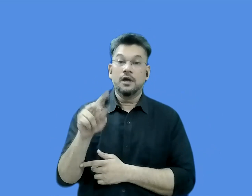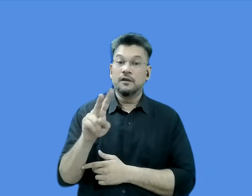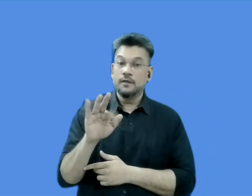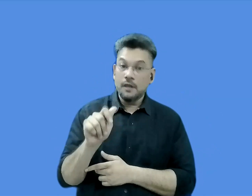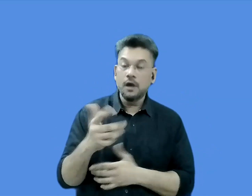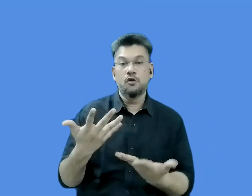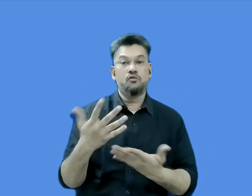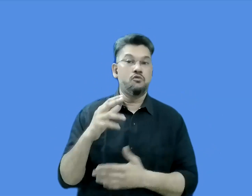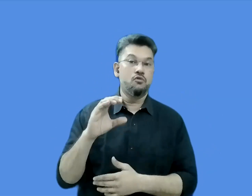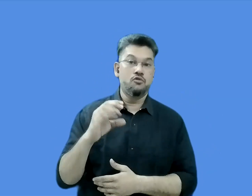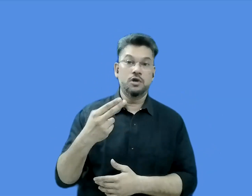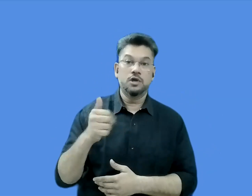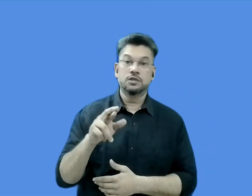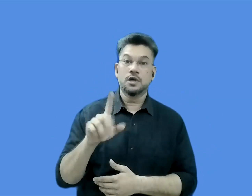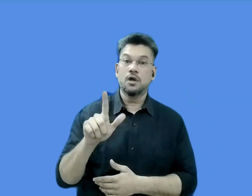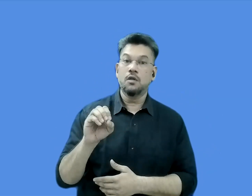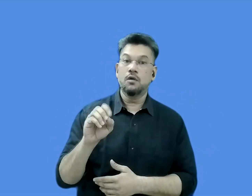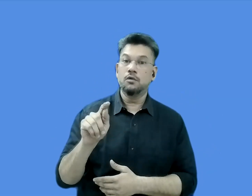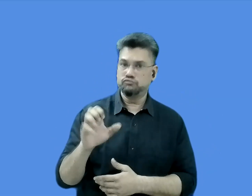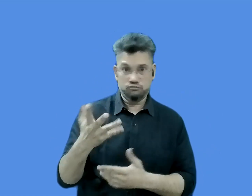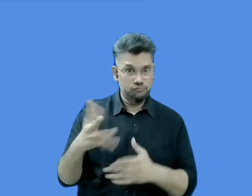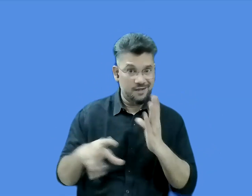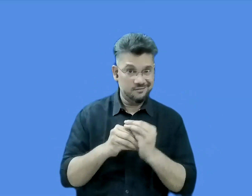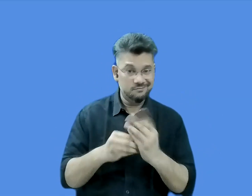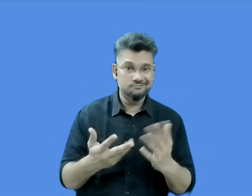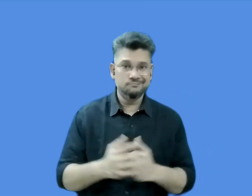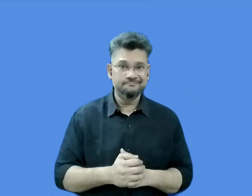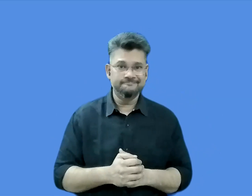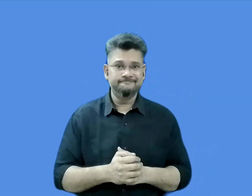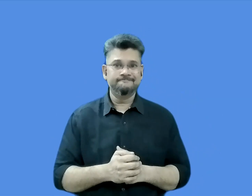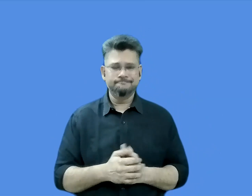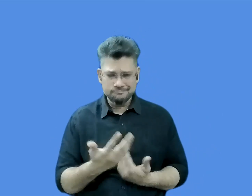The Kavita Brahmbhatt, Charlotte